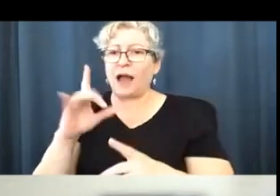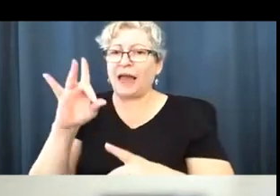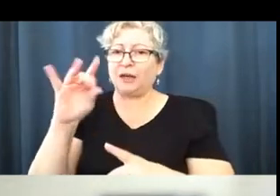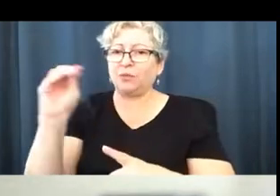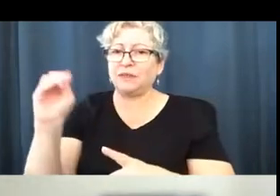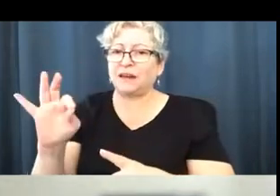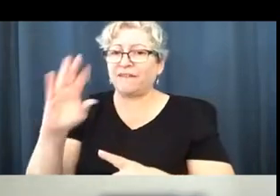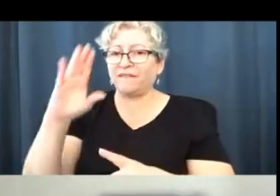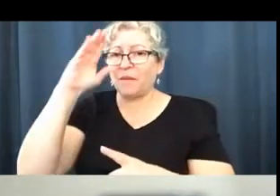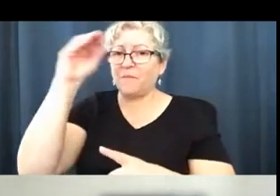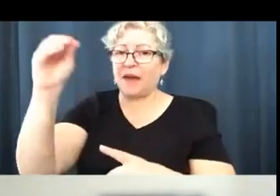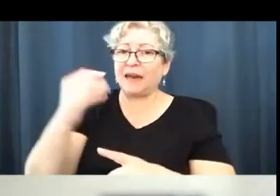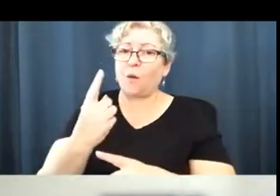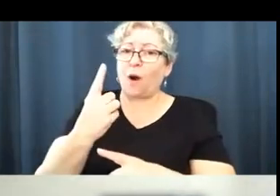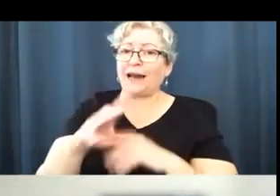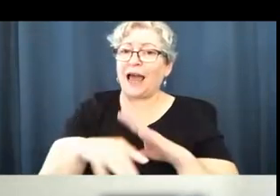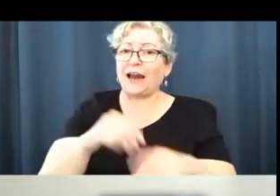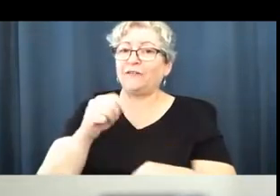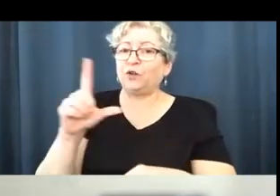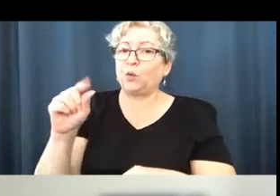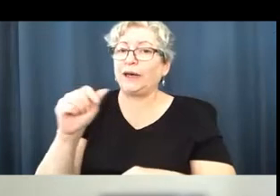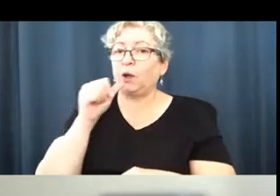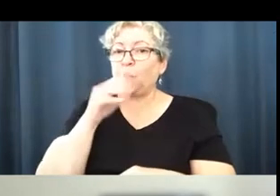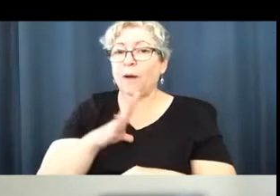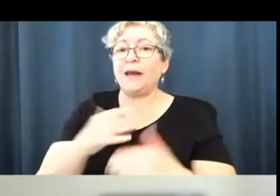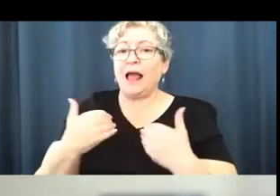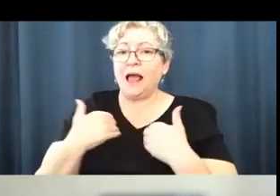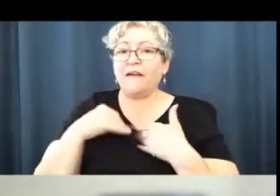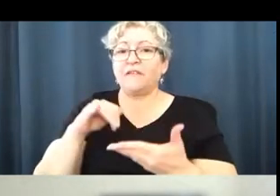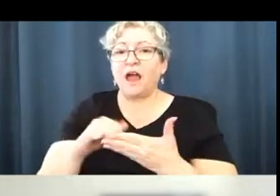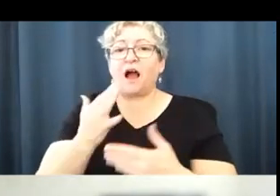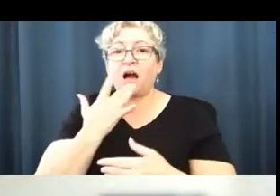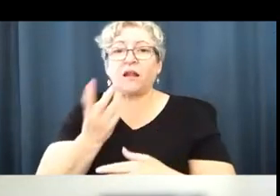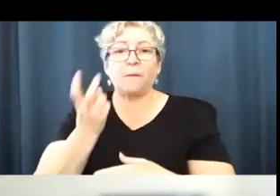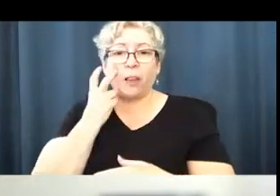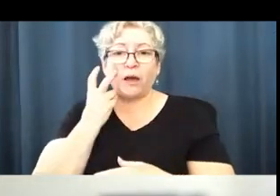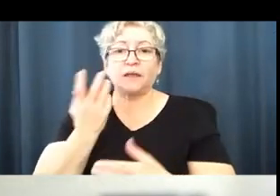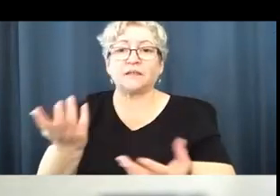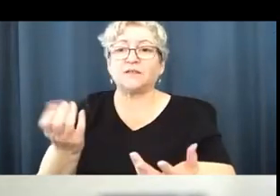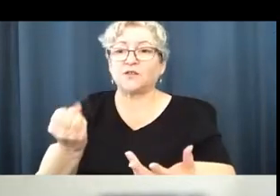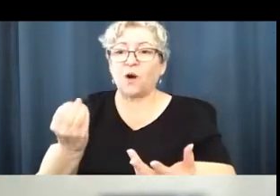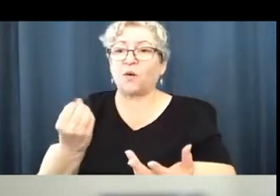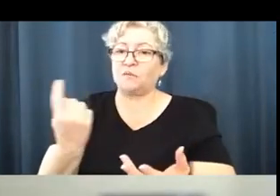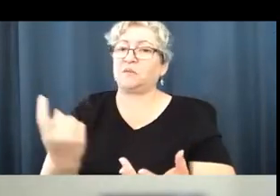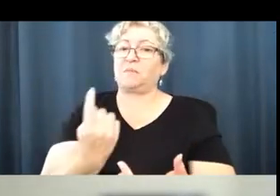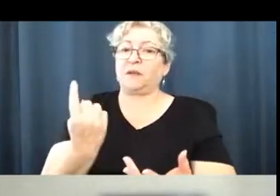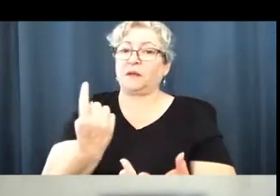and one in 20 women have color blindness. So, it's something that really we need to be considering.